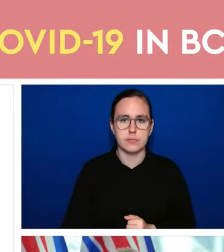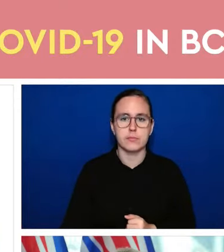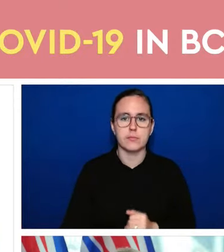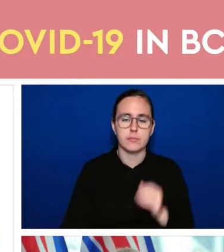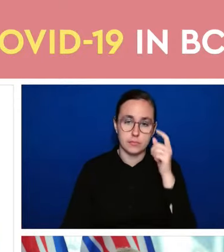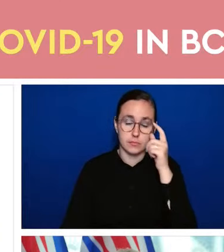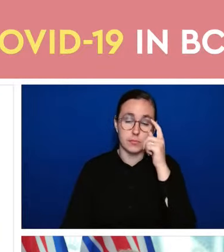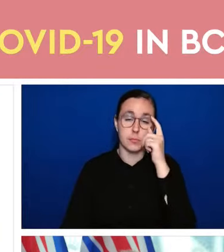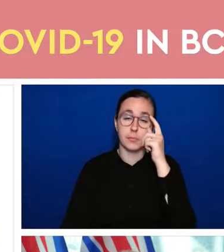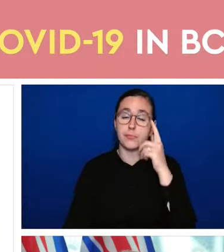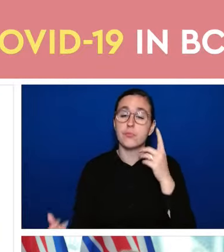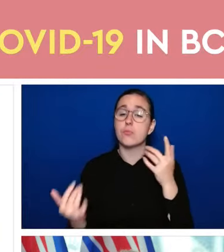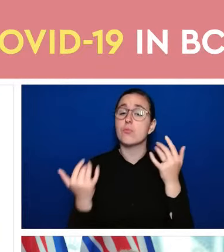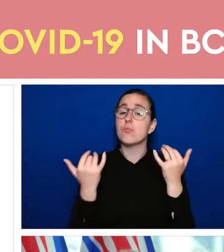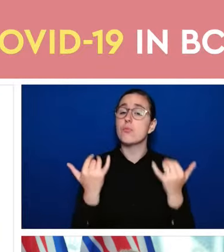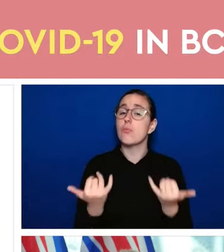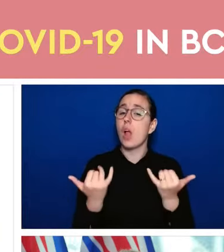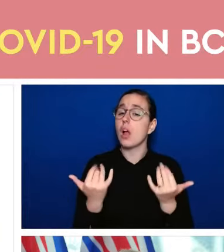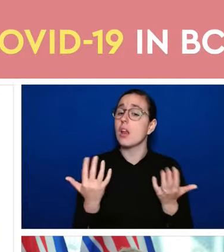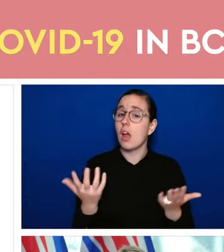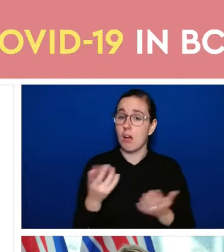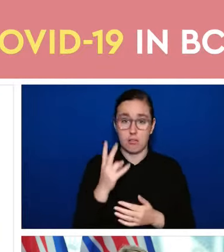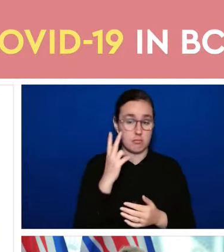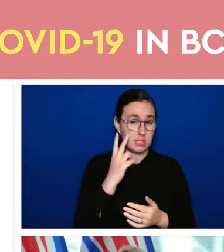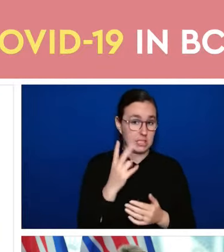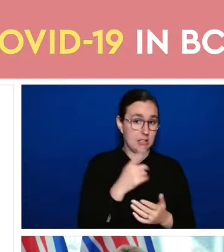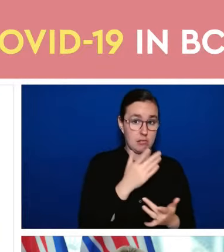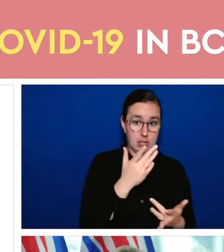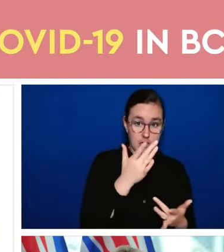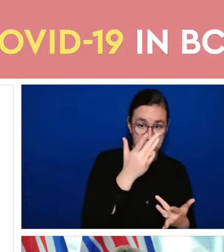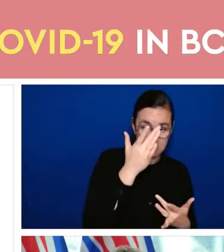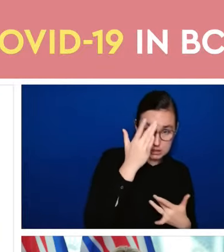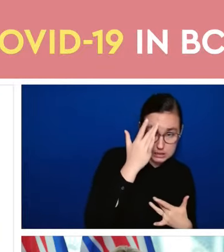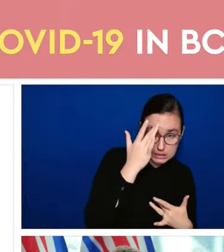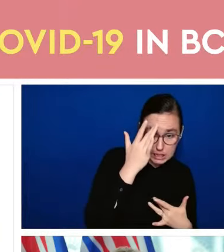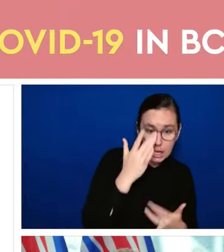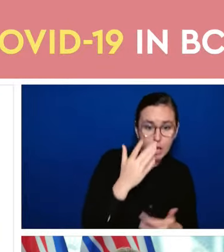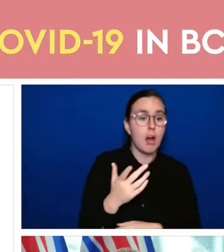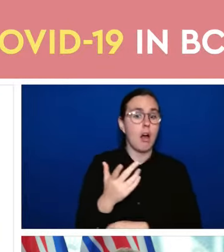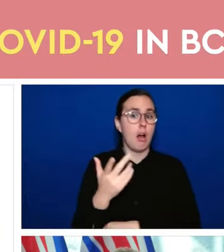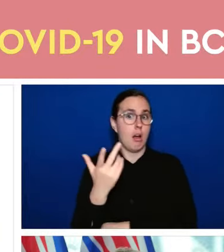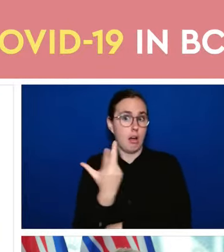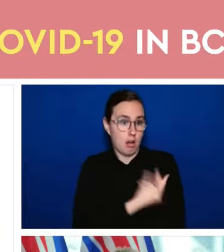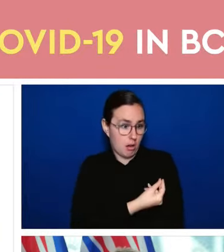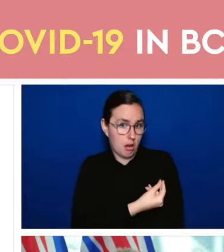You still see good strong cell mediated response of that